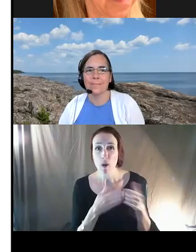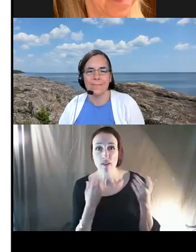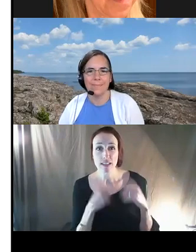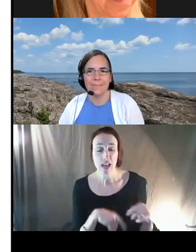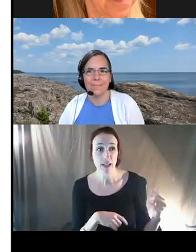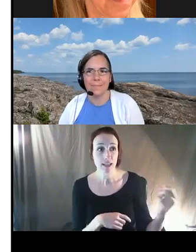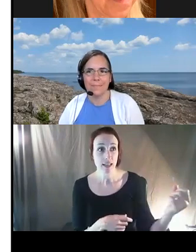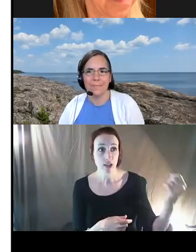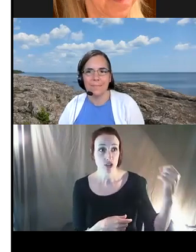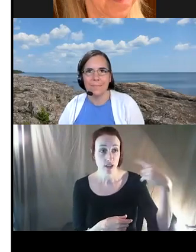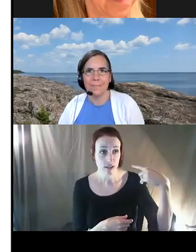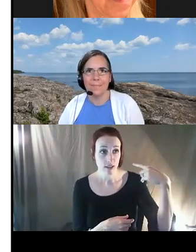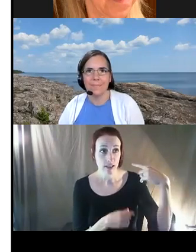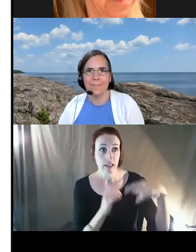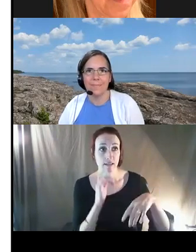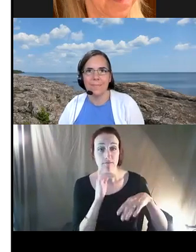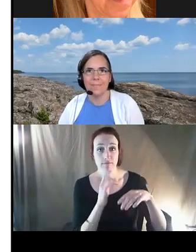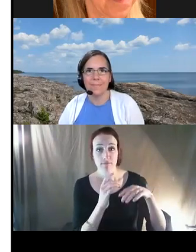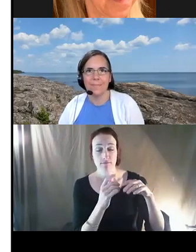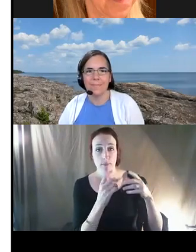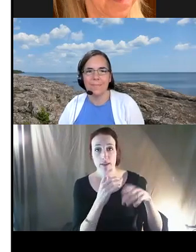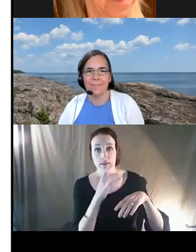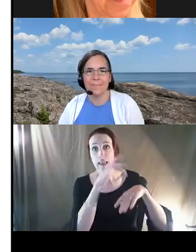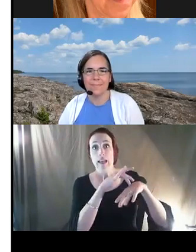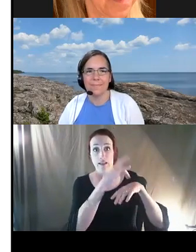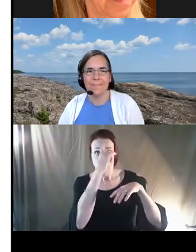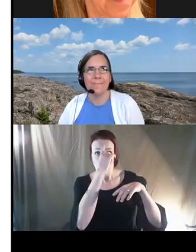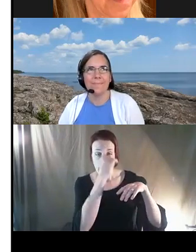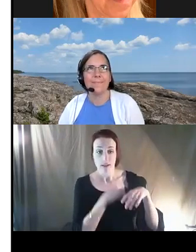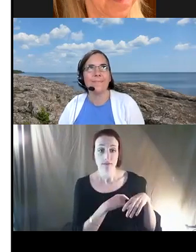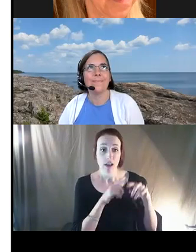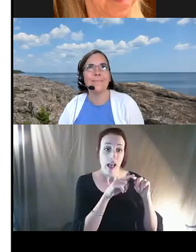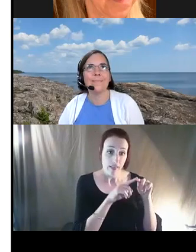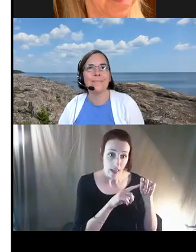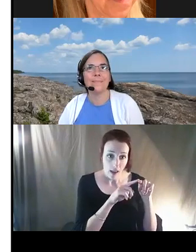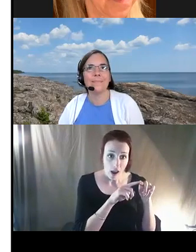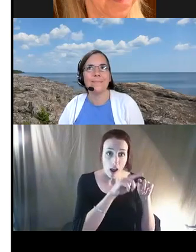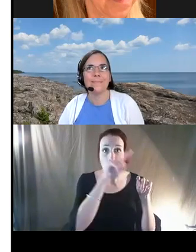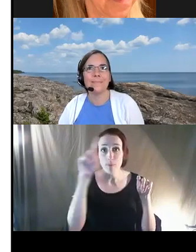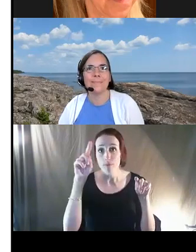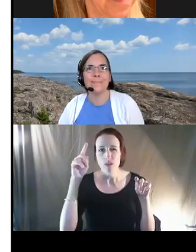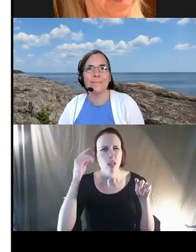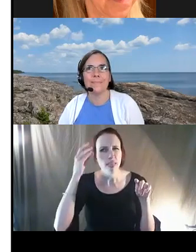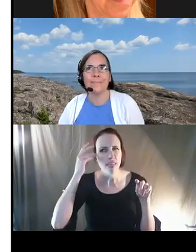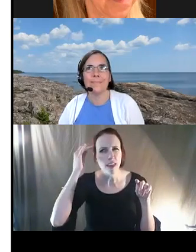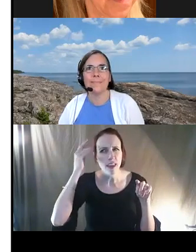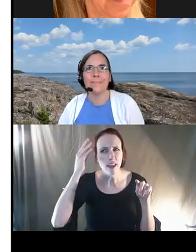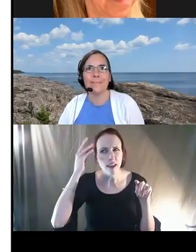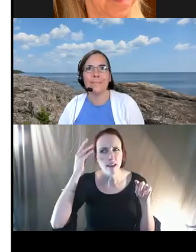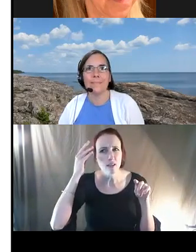And then there is a higher thinking piece where I am actually manipulating the information perhaps making a decision.